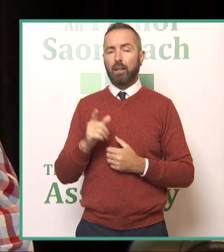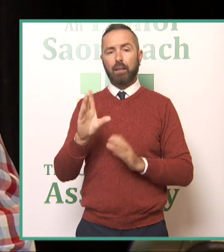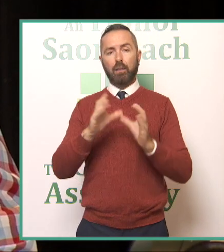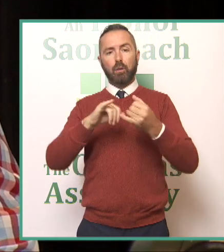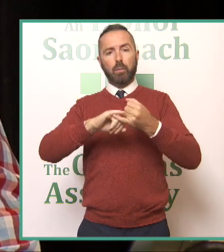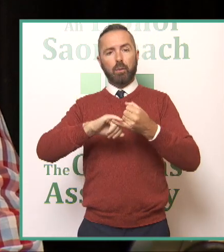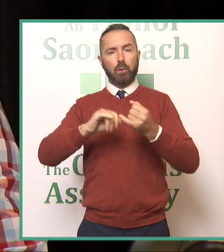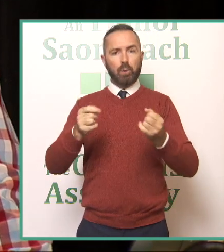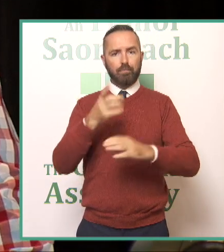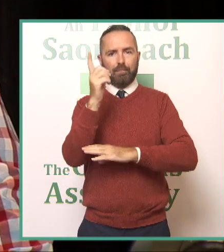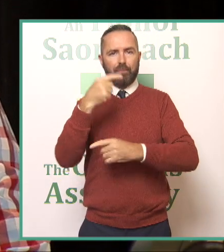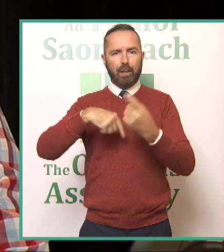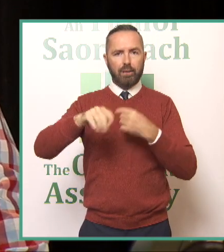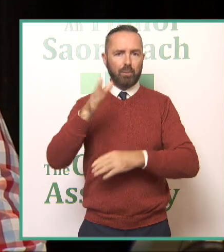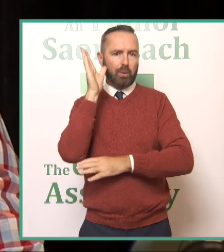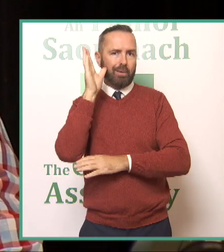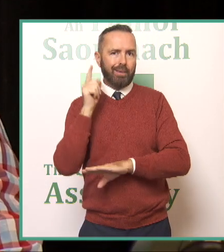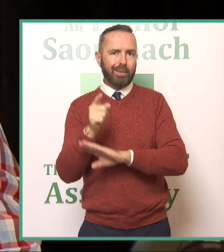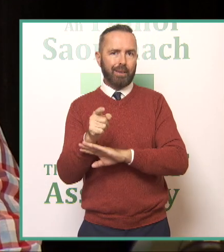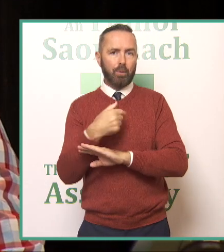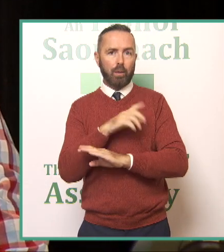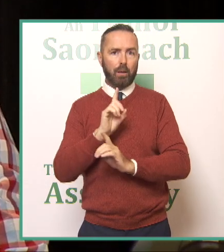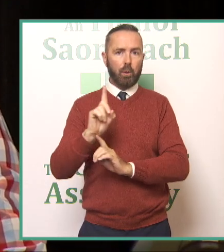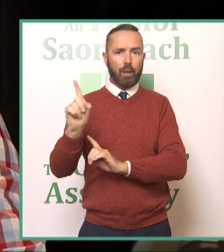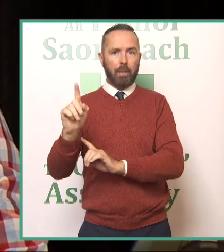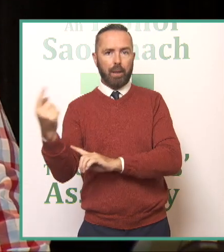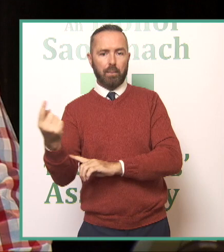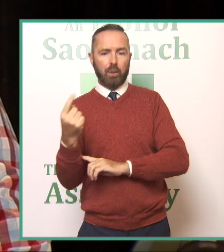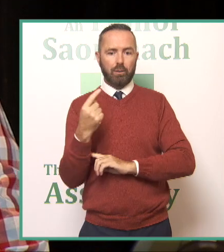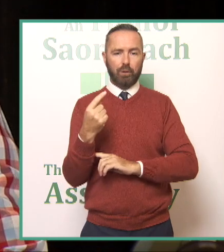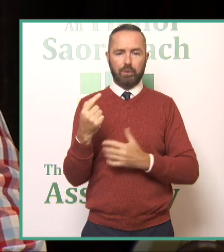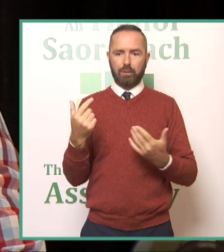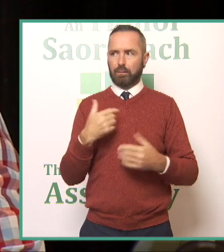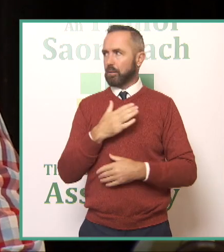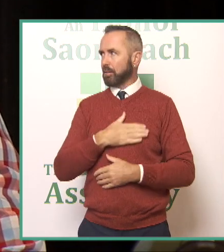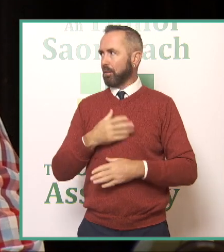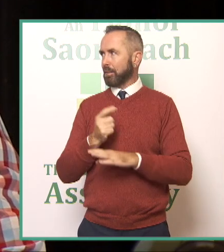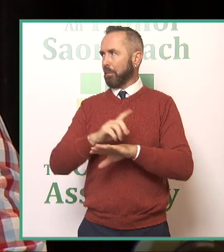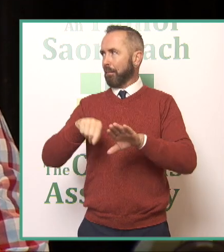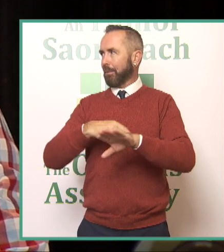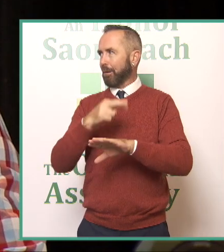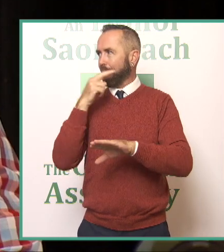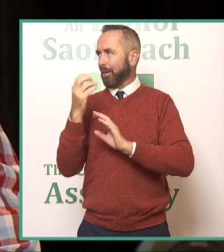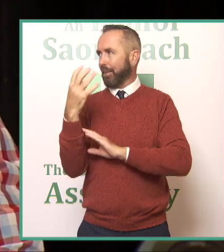and when we've gone to them and sorry I was supposed to be Doing these pictures all the time as well.